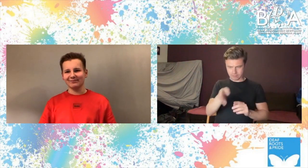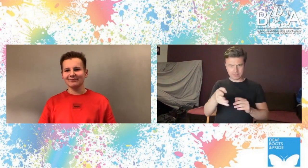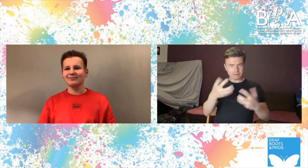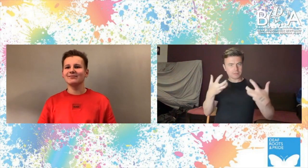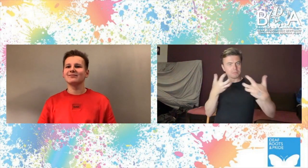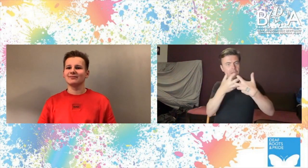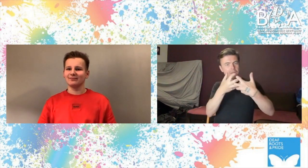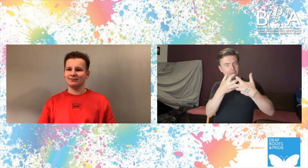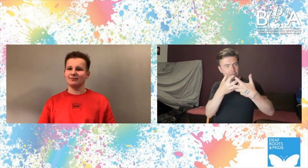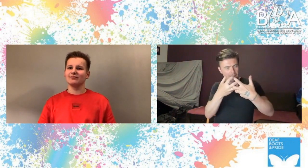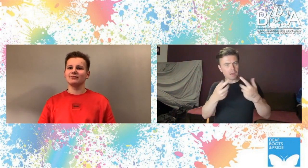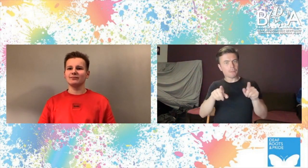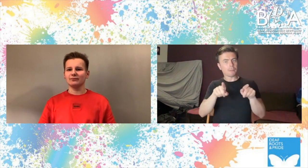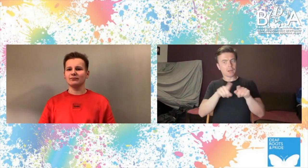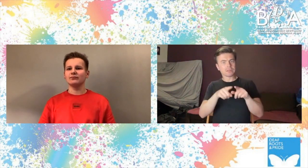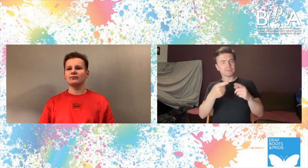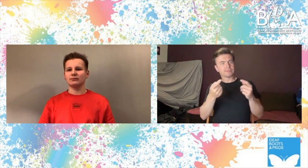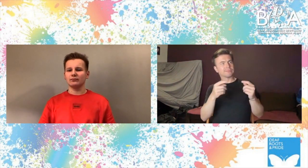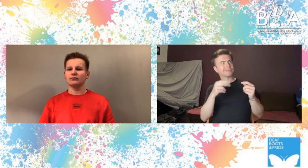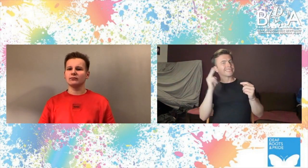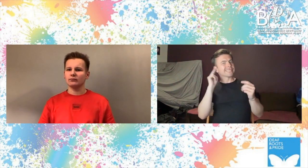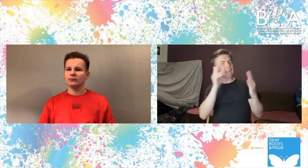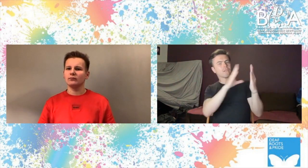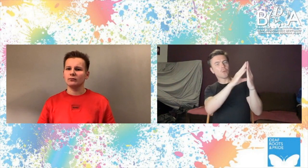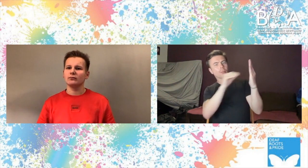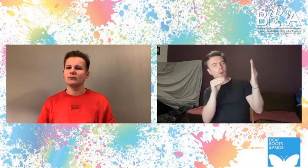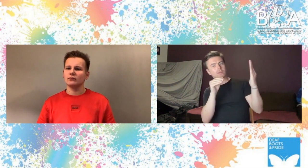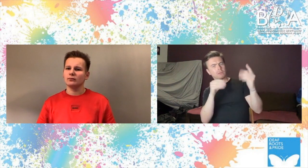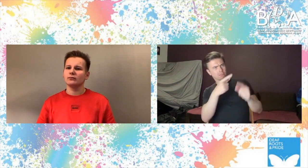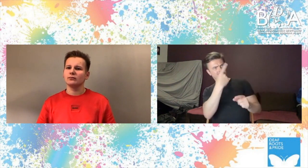direct communication. There is that connection. I think I could be a Deaf role